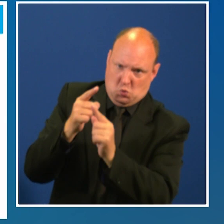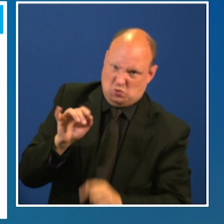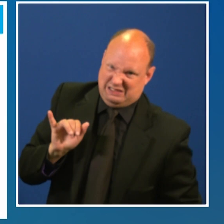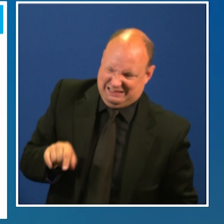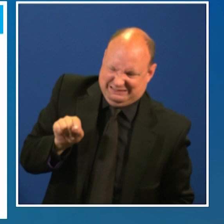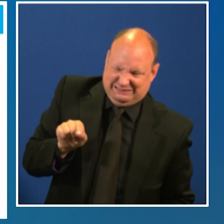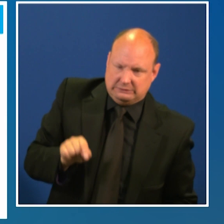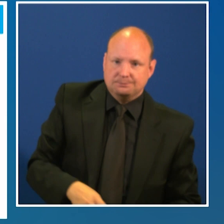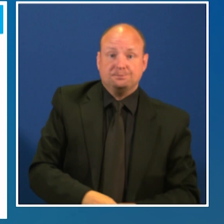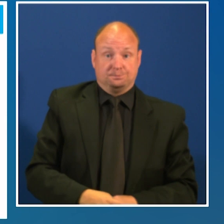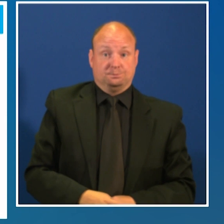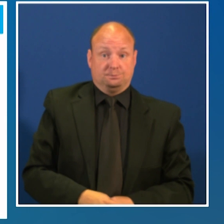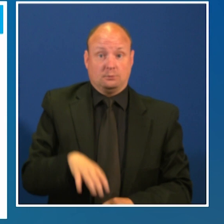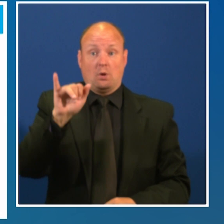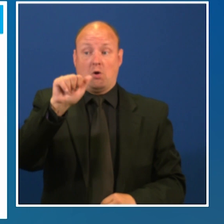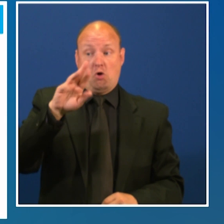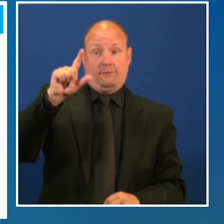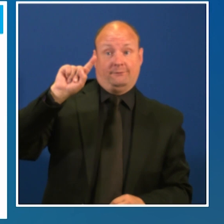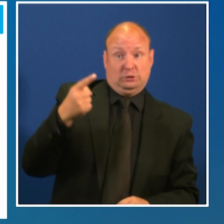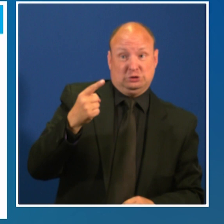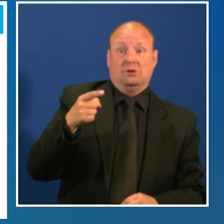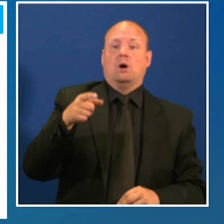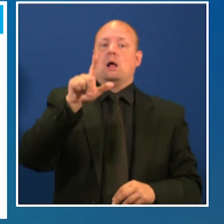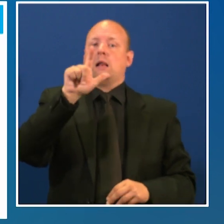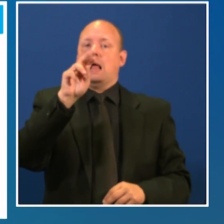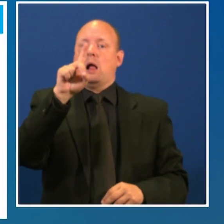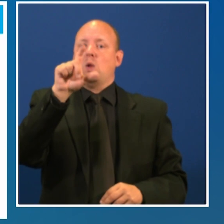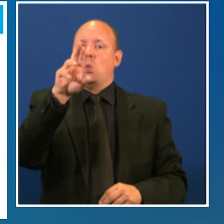by county level conditions, attached to rent assistance.